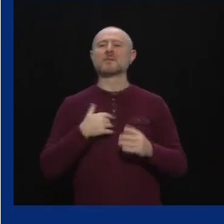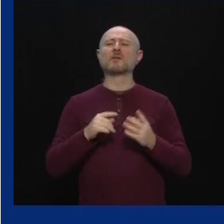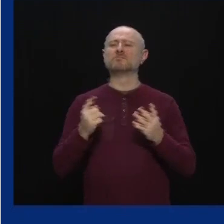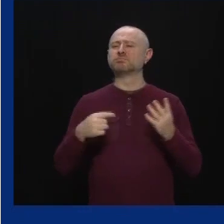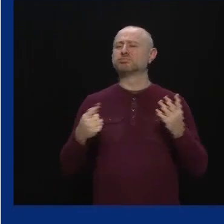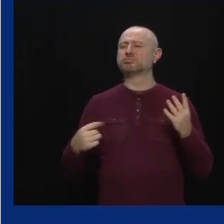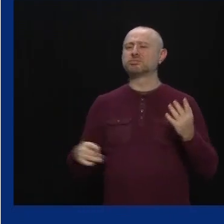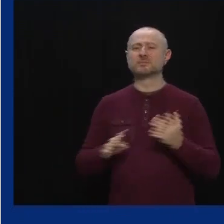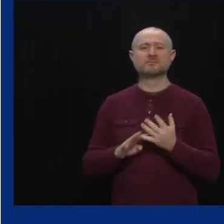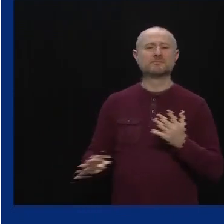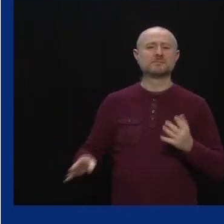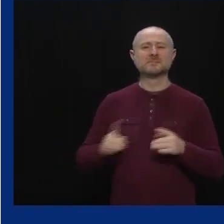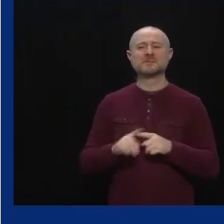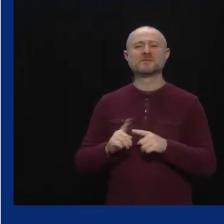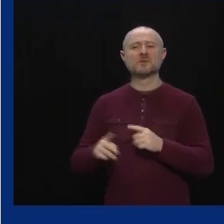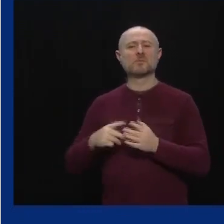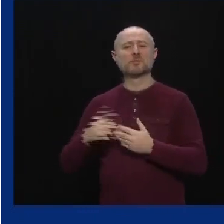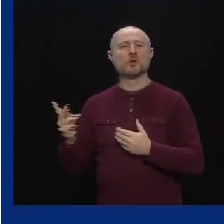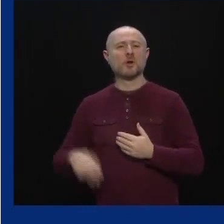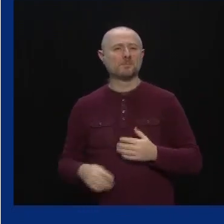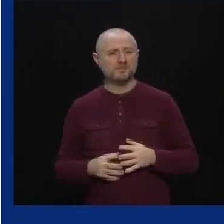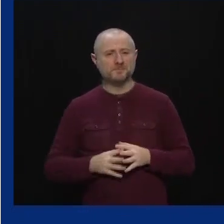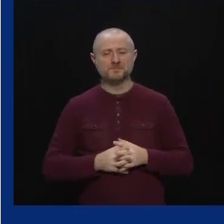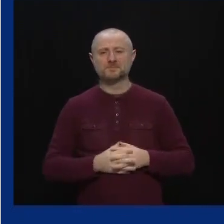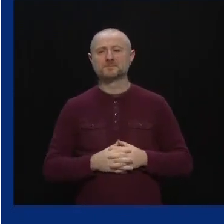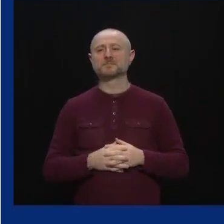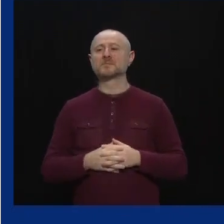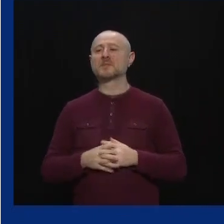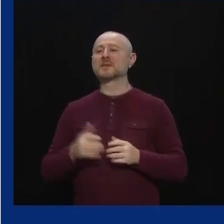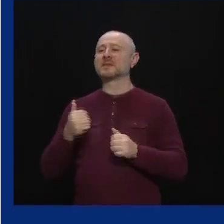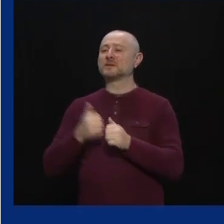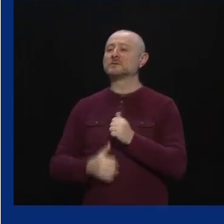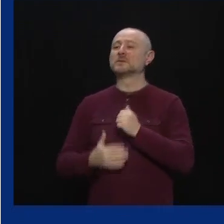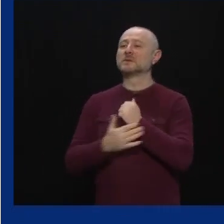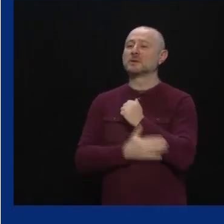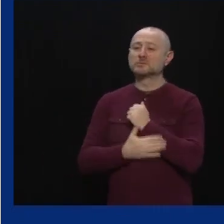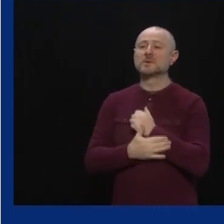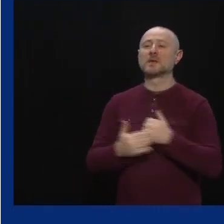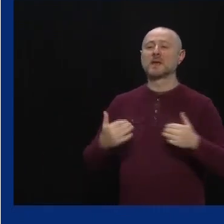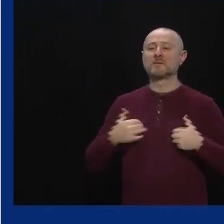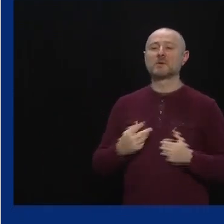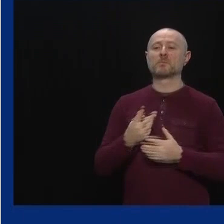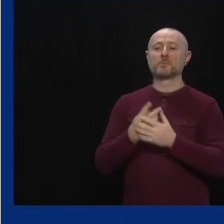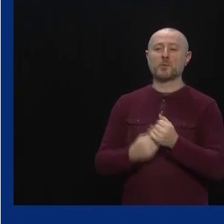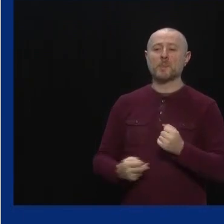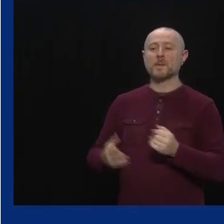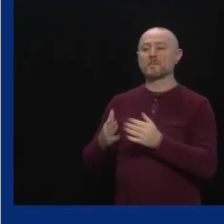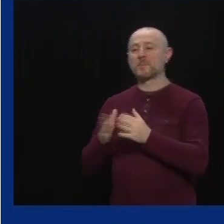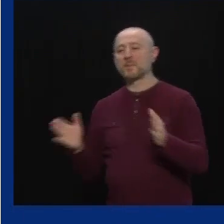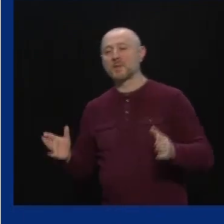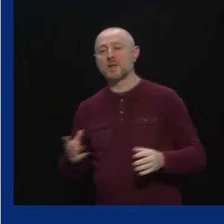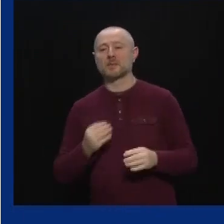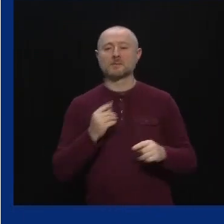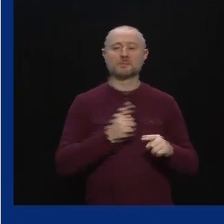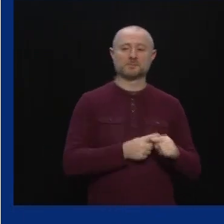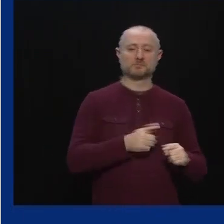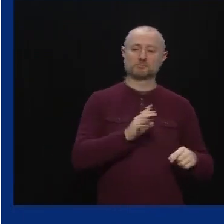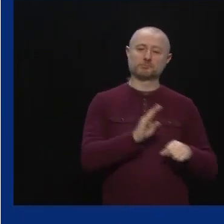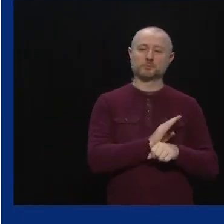OPTIONS, MEDICARE, MEDICAID, CHILD HEALTH PLUS, THE ESSENTIAL AFFORDABLE COMMERCIAL PLANS.